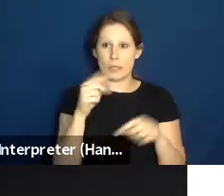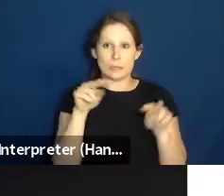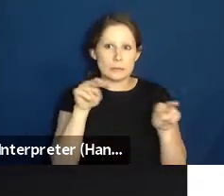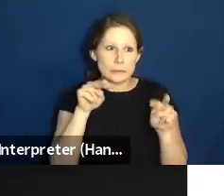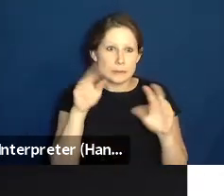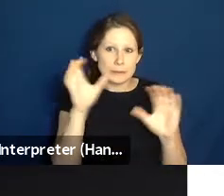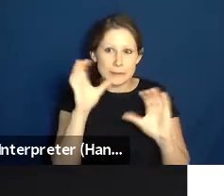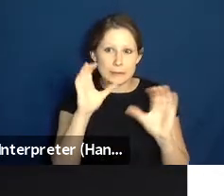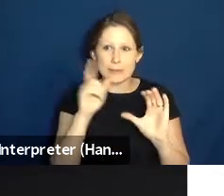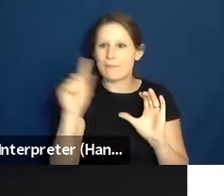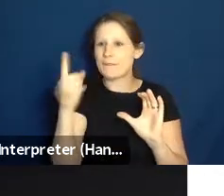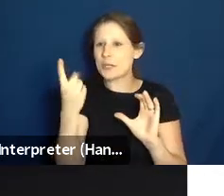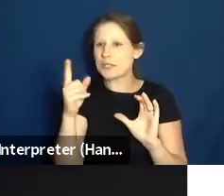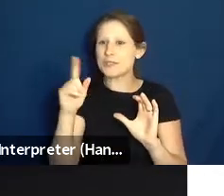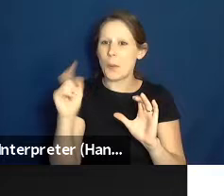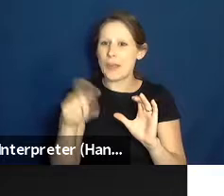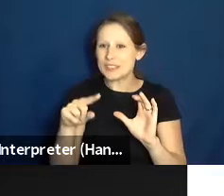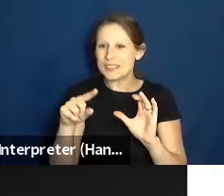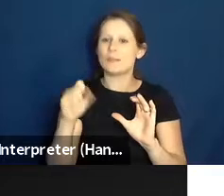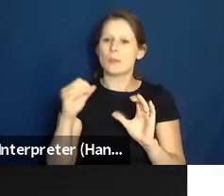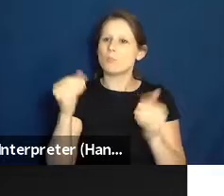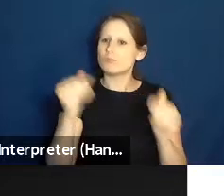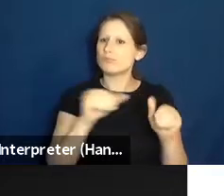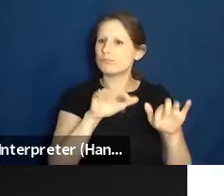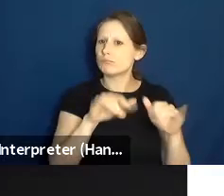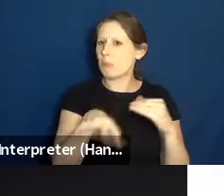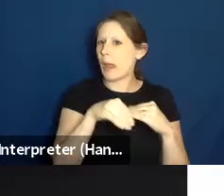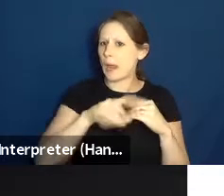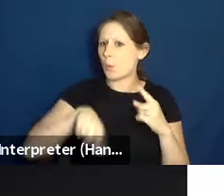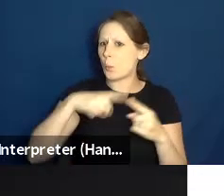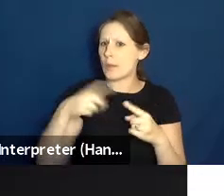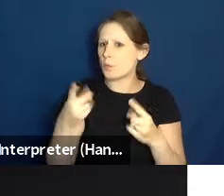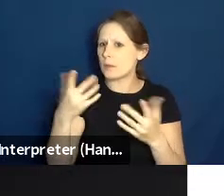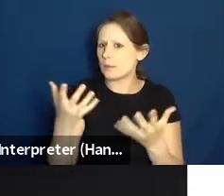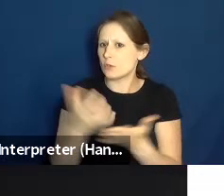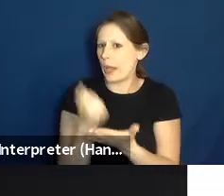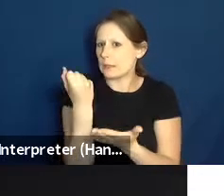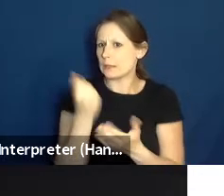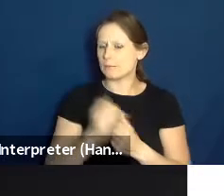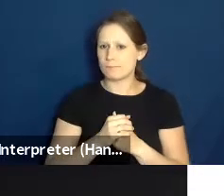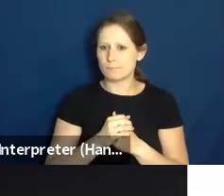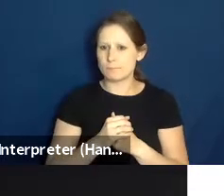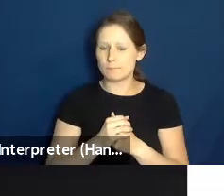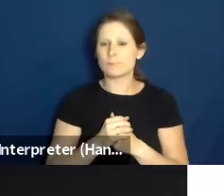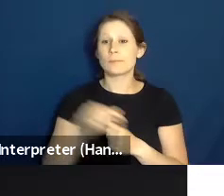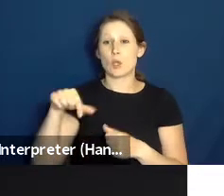and drop it in there when you get the chance. During the QA time, you may also raise your hand,